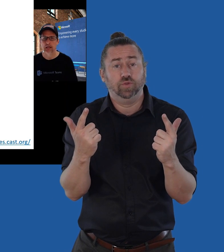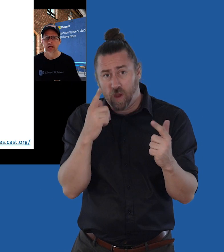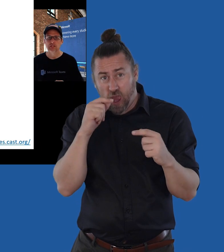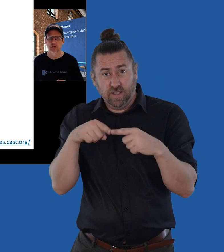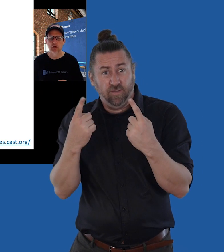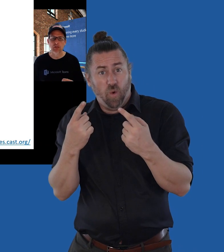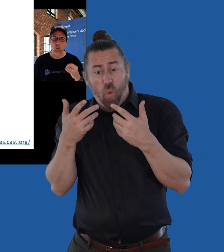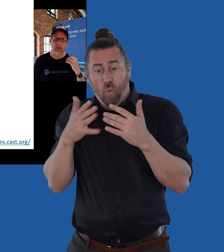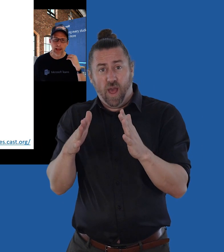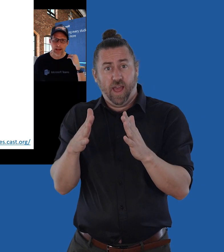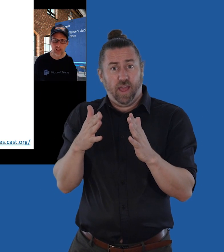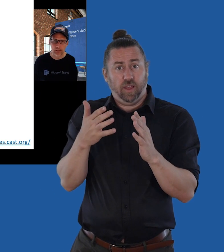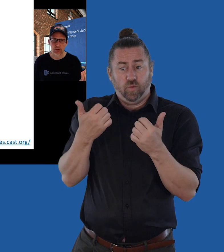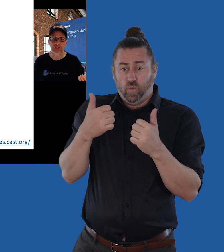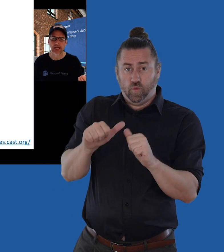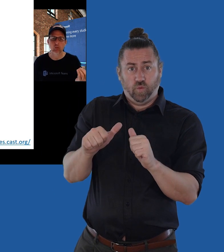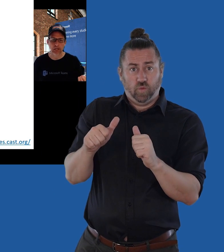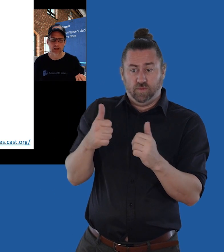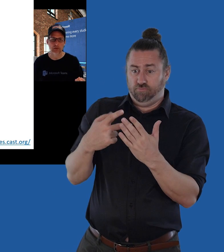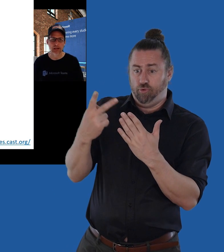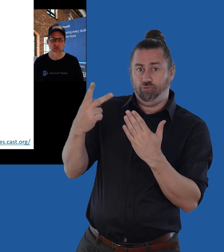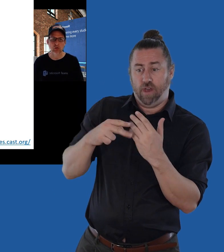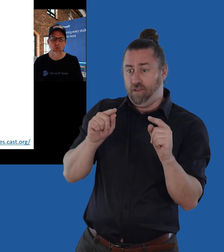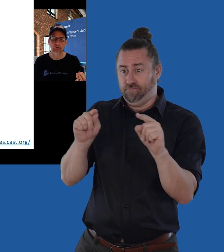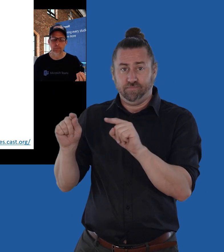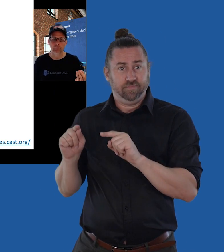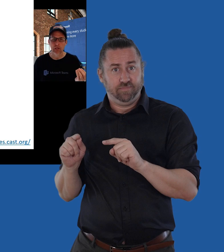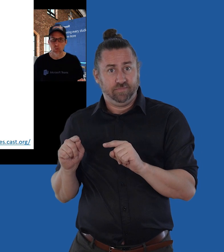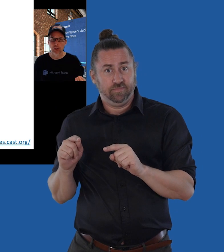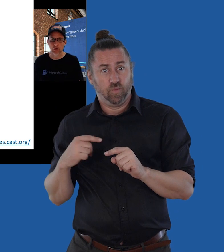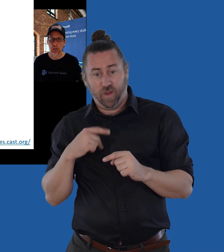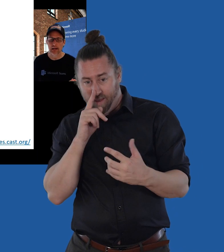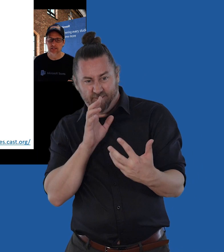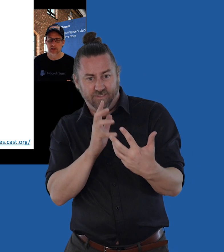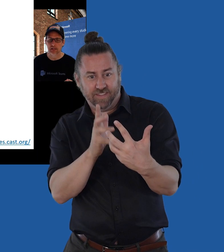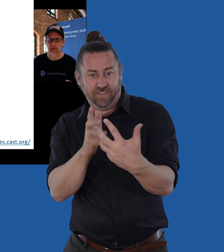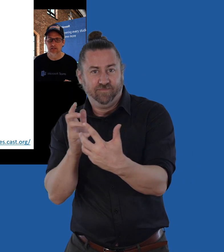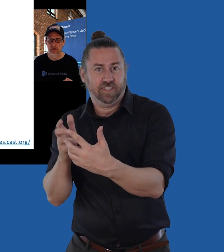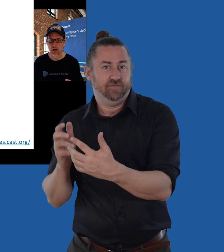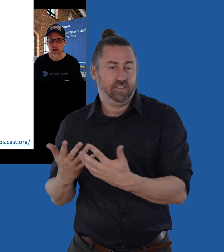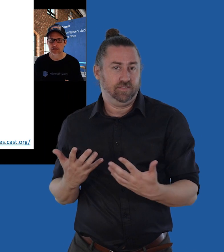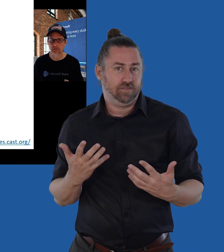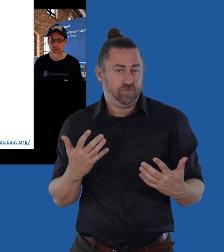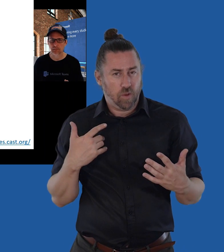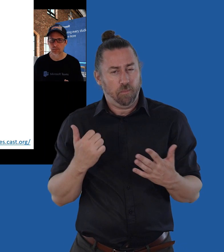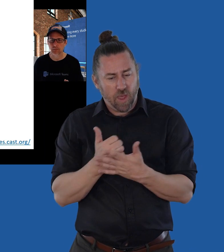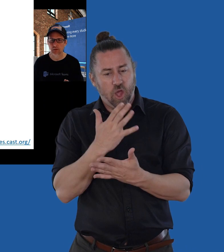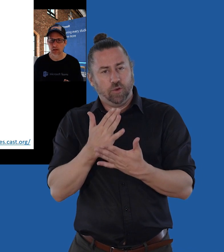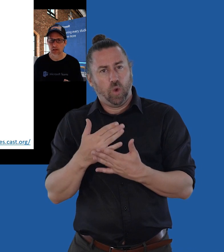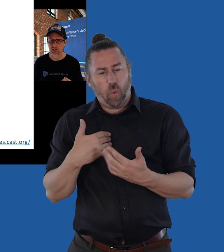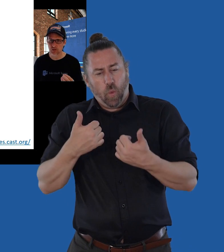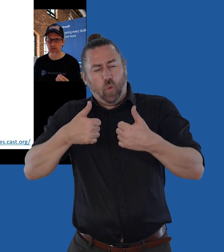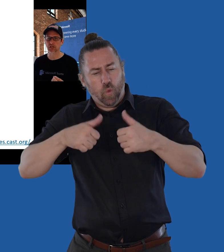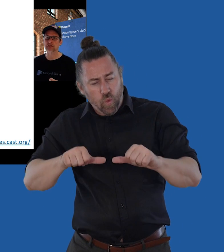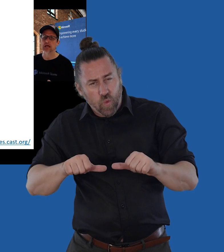So, in the way that we actually present, we need to make sure that we're utilizing these kinds of structures.